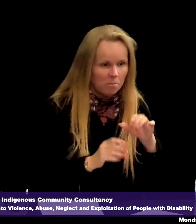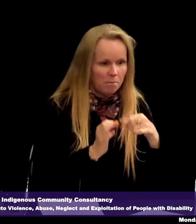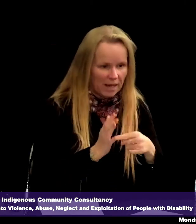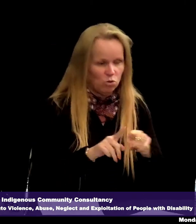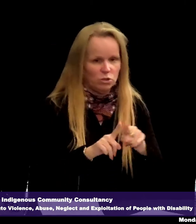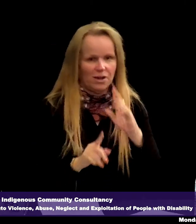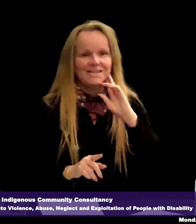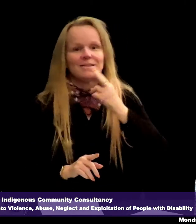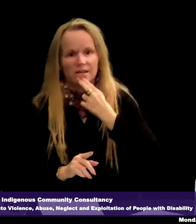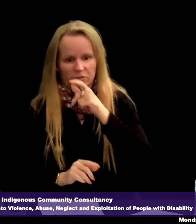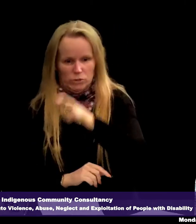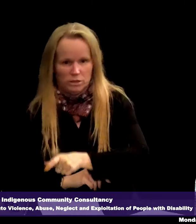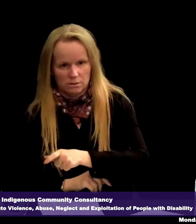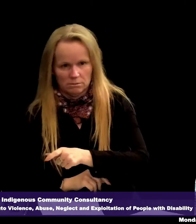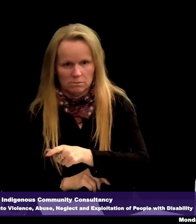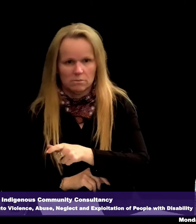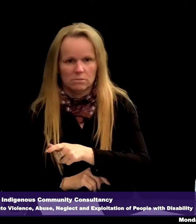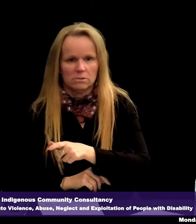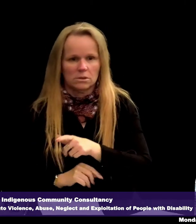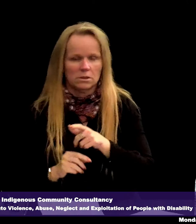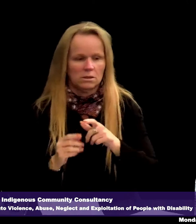Not only for Aboriginal and Torres Strait Islander people, but also for Deaf people.